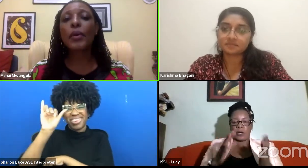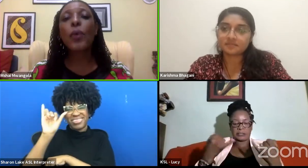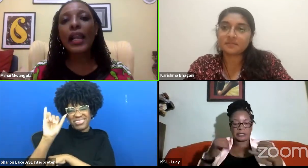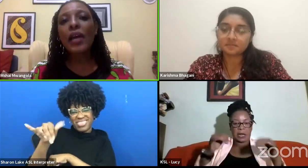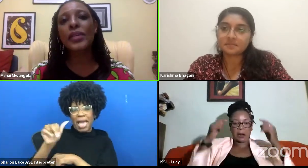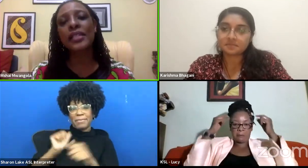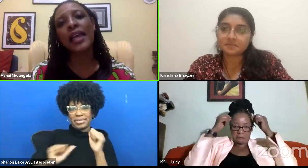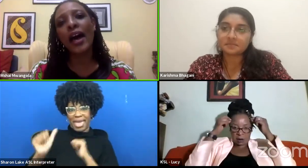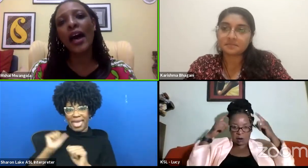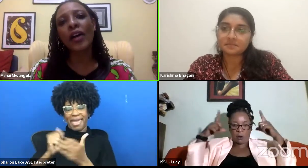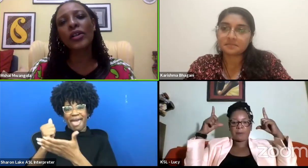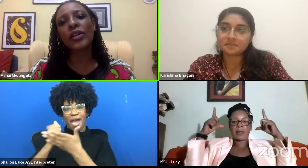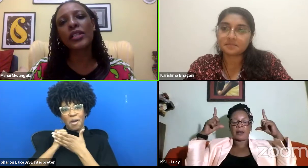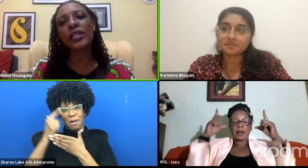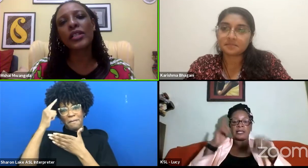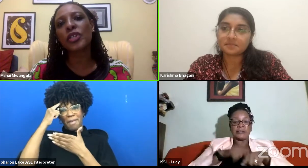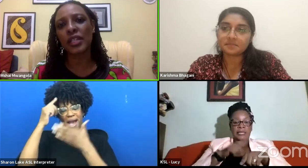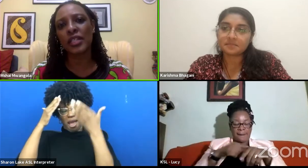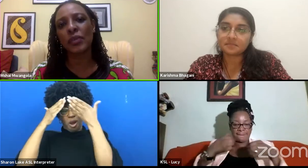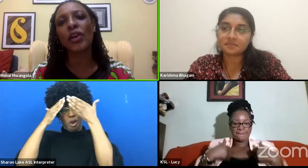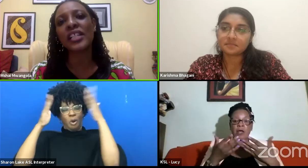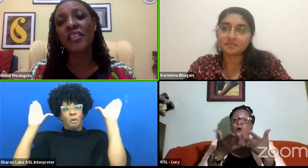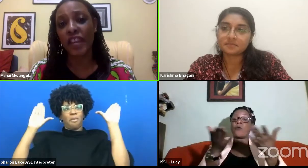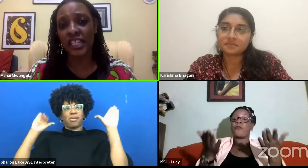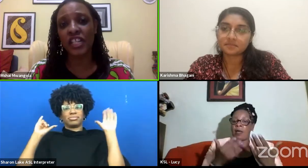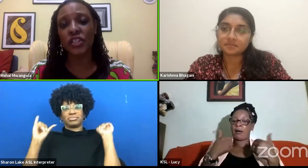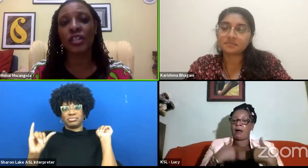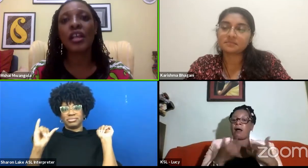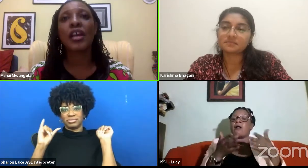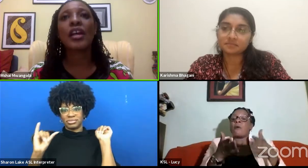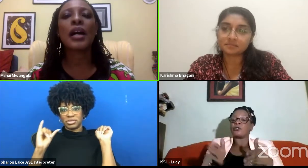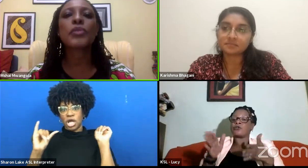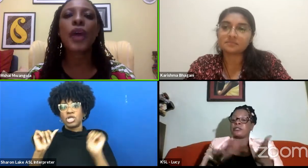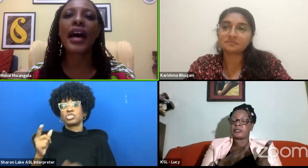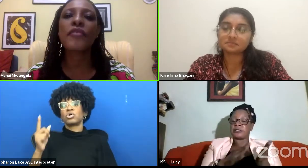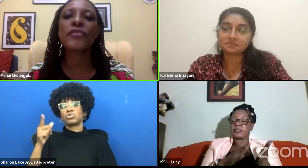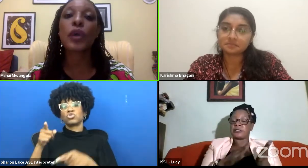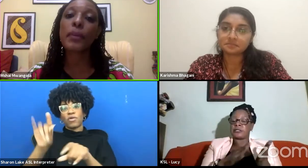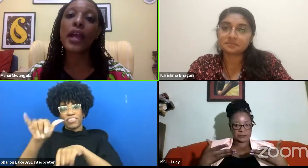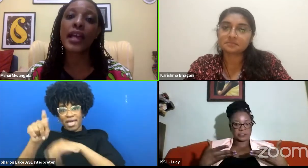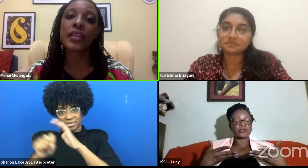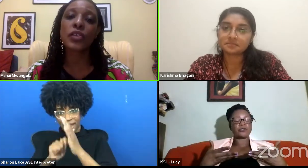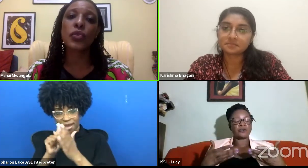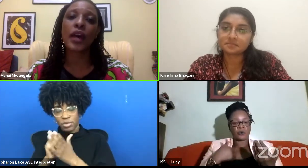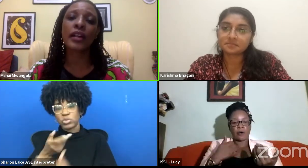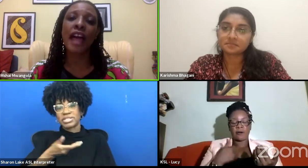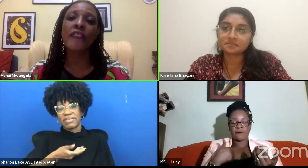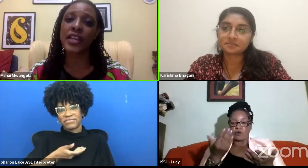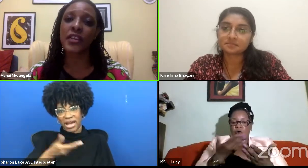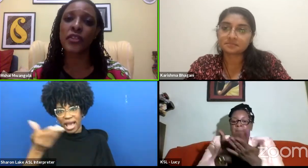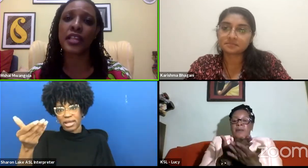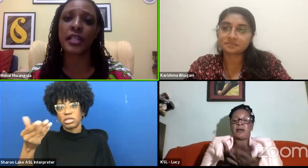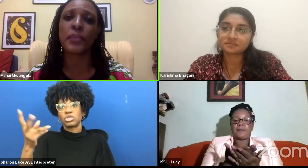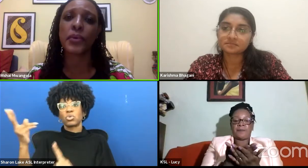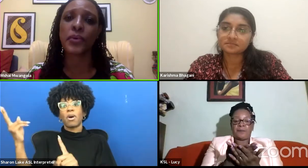But while I was there, I got an opportunity, we got an invitation to apply to an African theater program